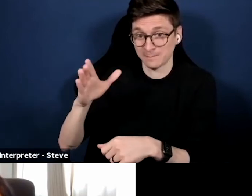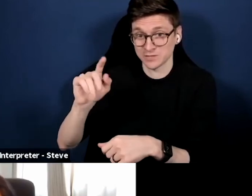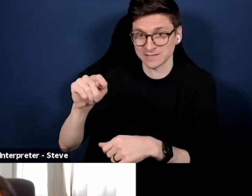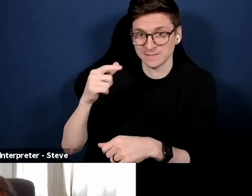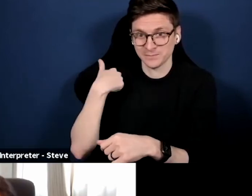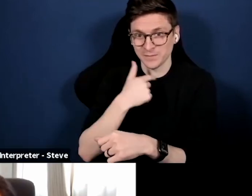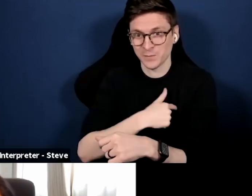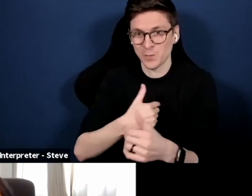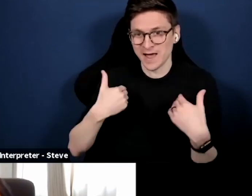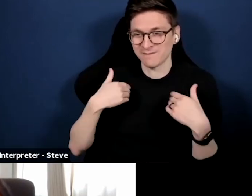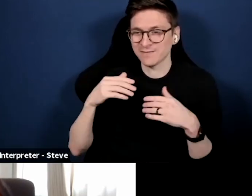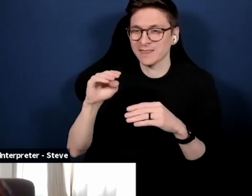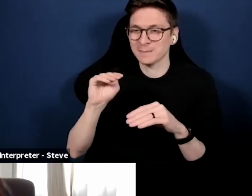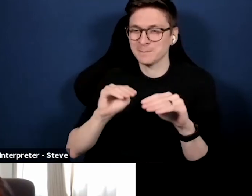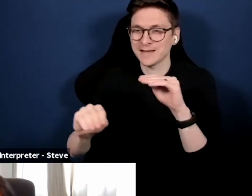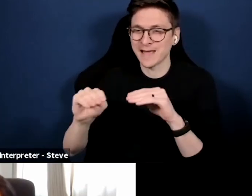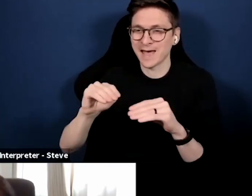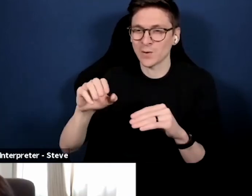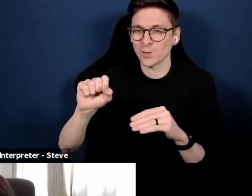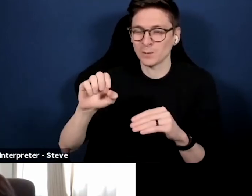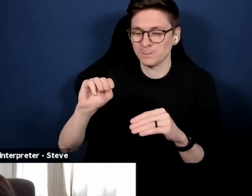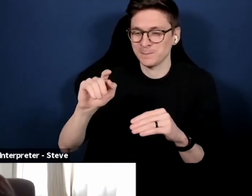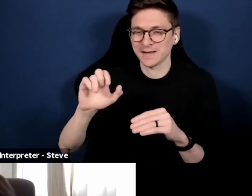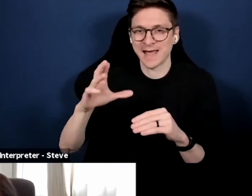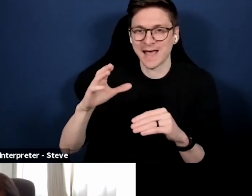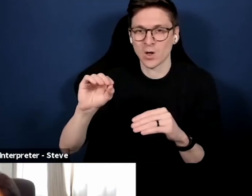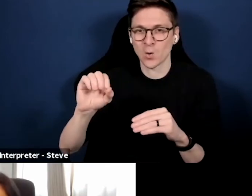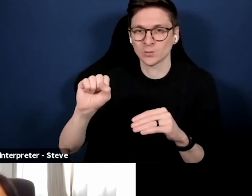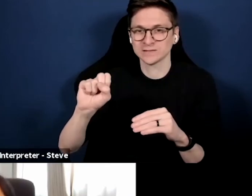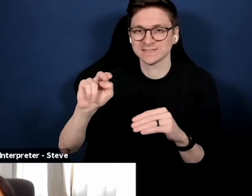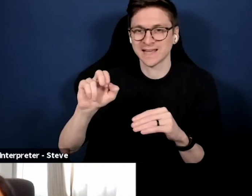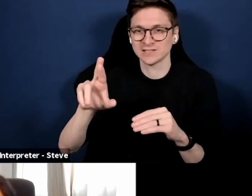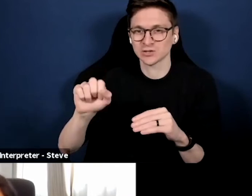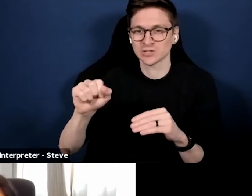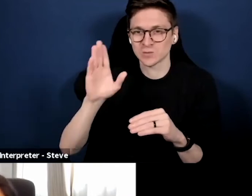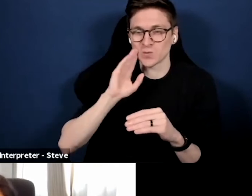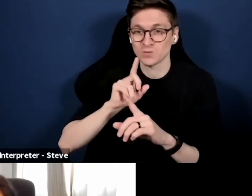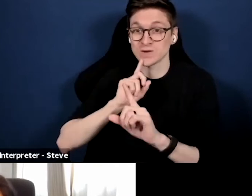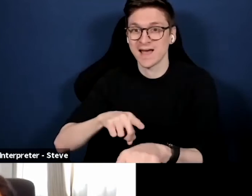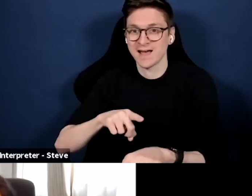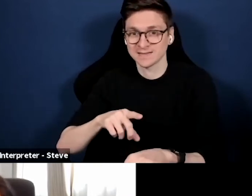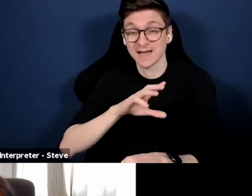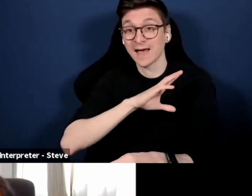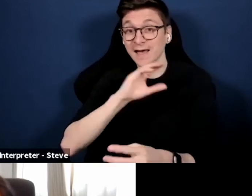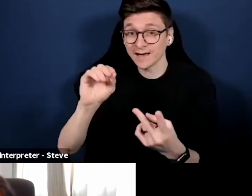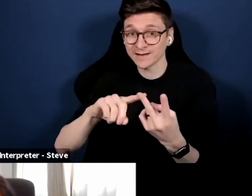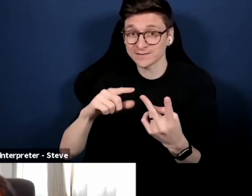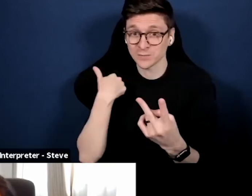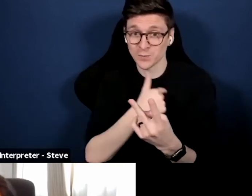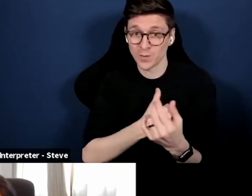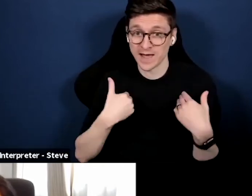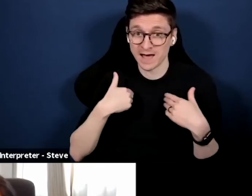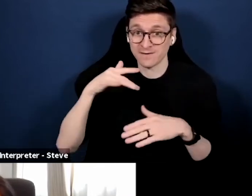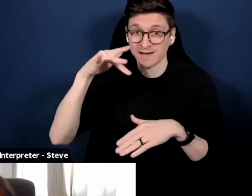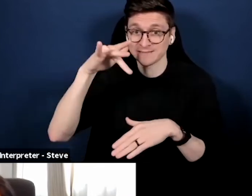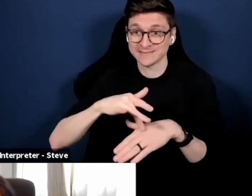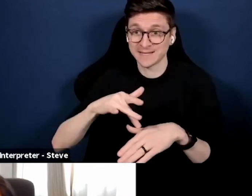to that object and we also have the touch screen so if you touch the screen and it touches say baby